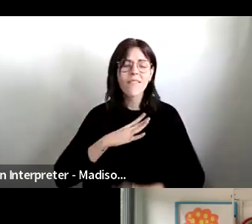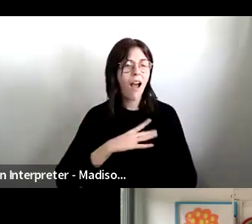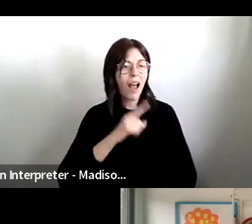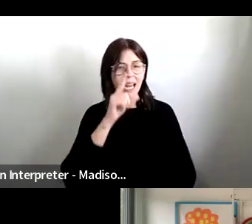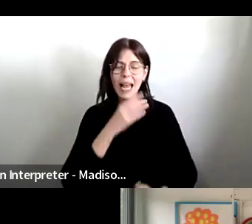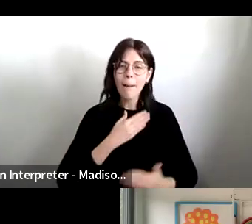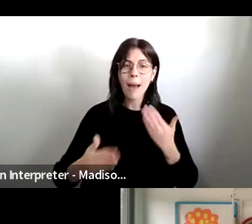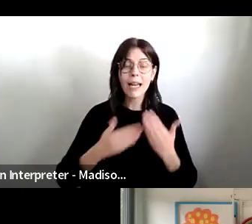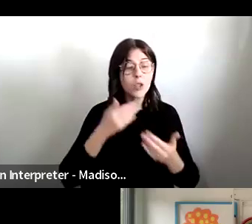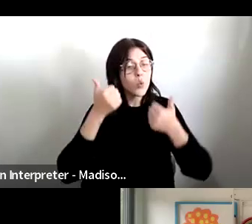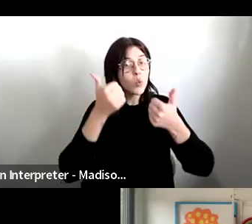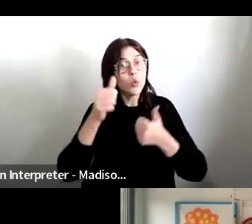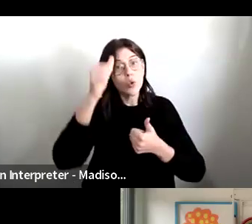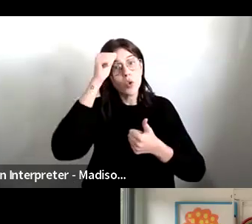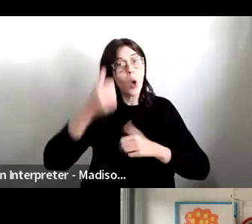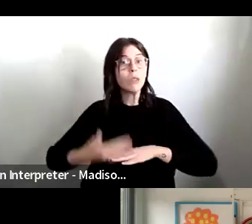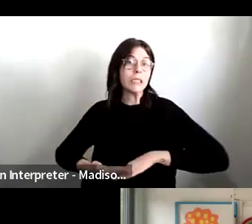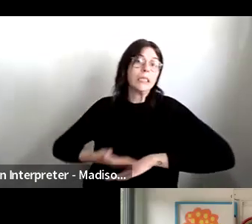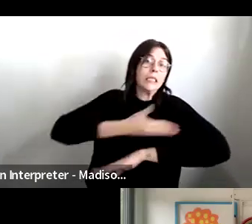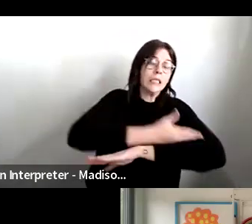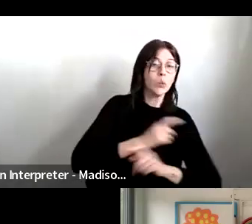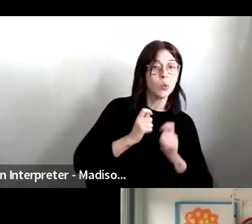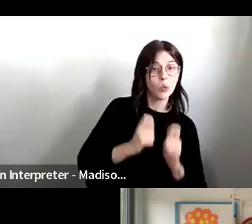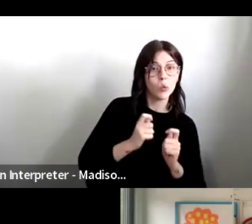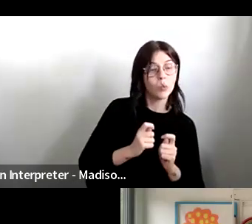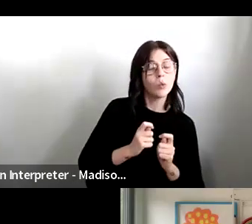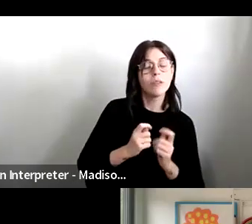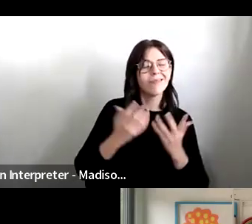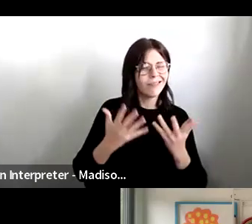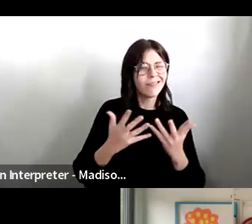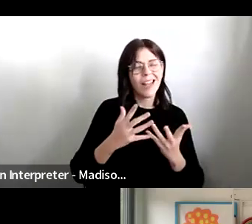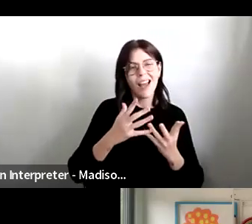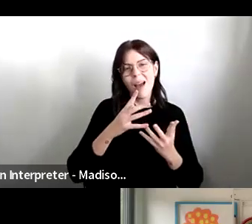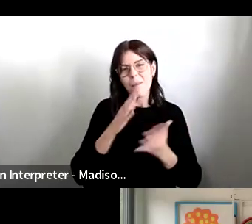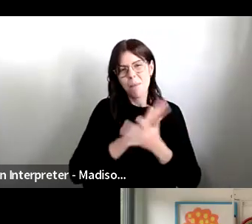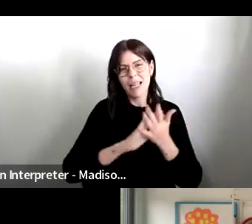know sooner rather than later because it gives us the opportunity to offer it to someone else,